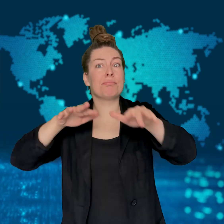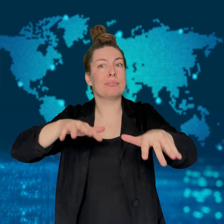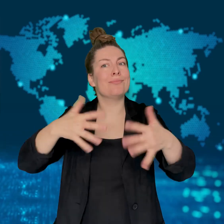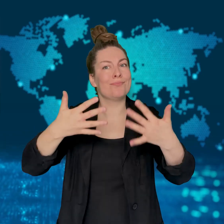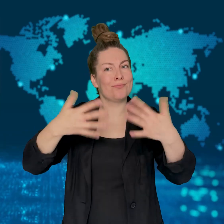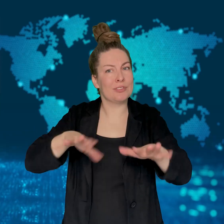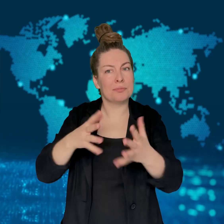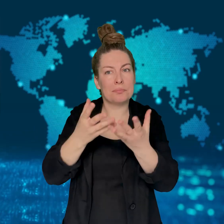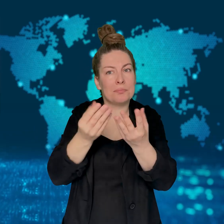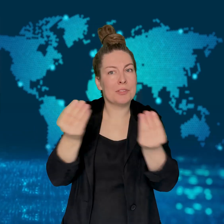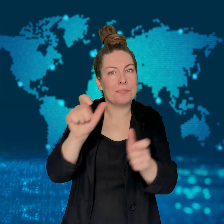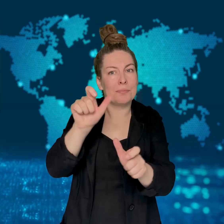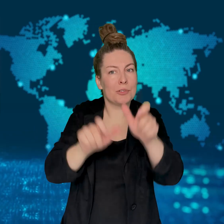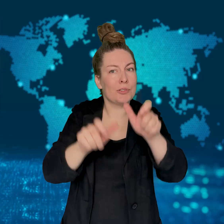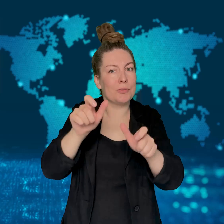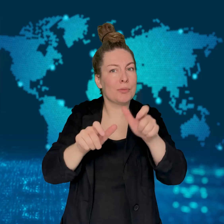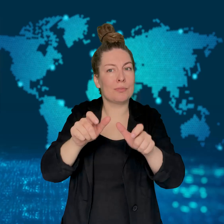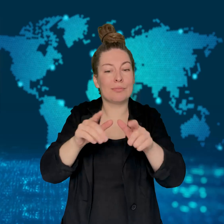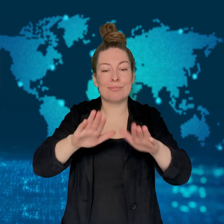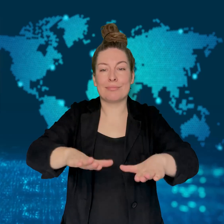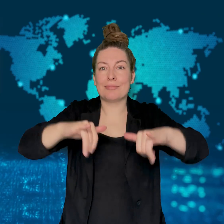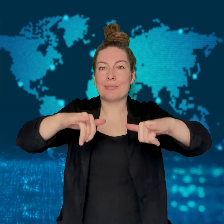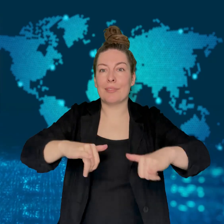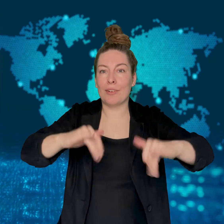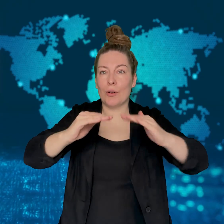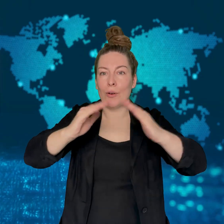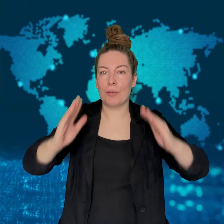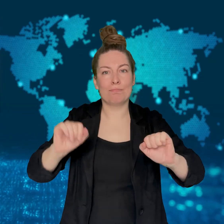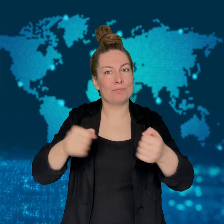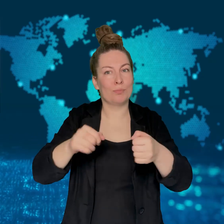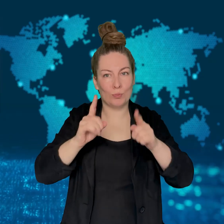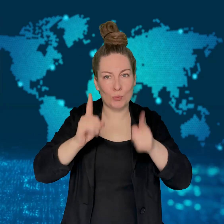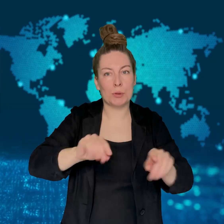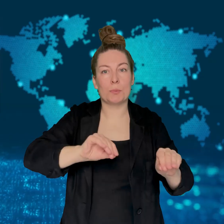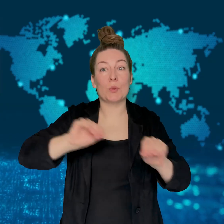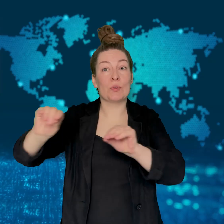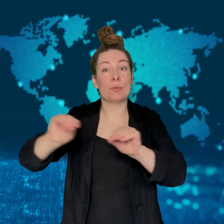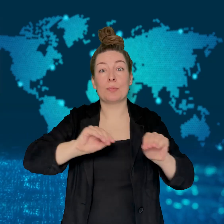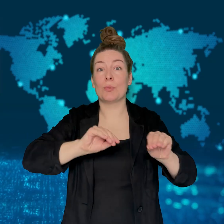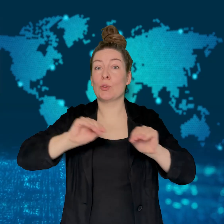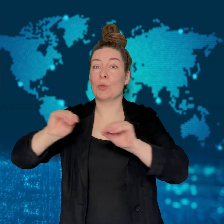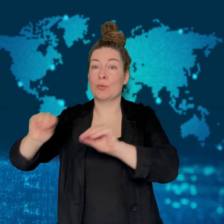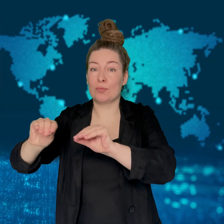The evacuation was ordered when Mount Ruang erupted